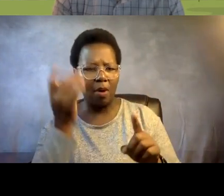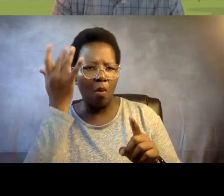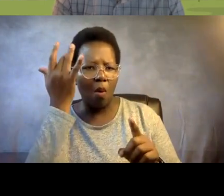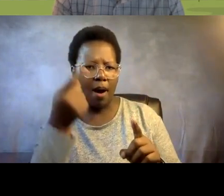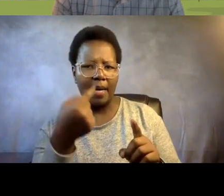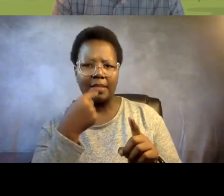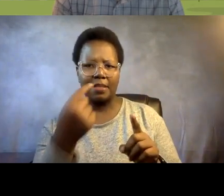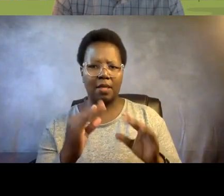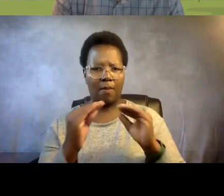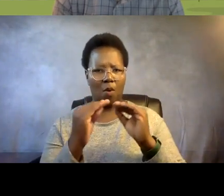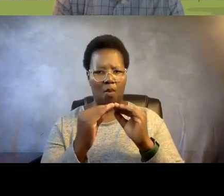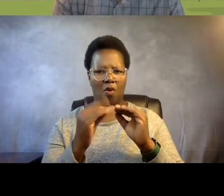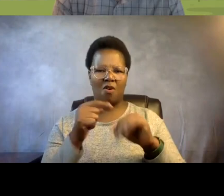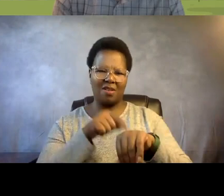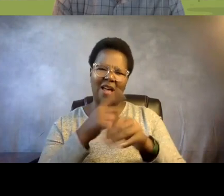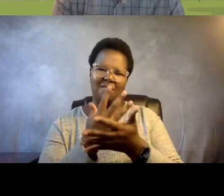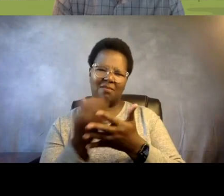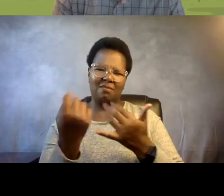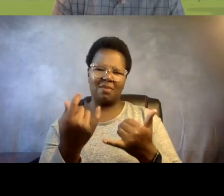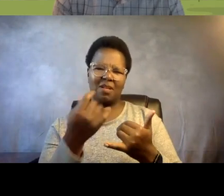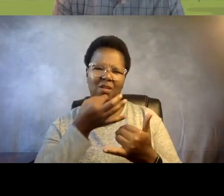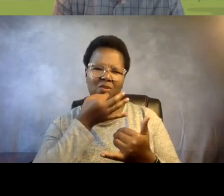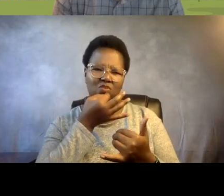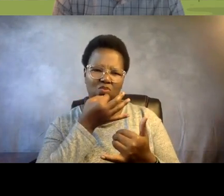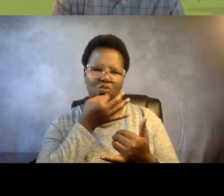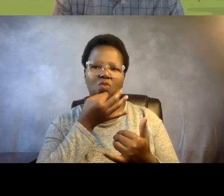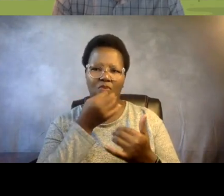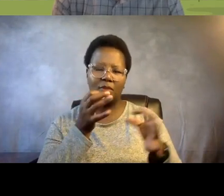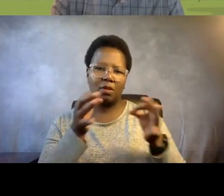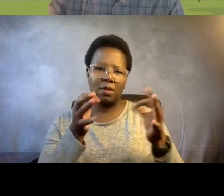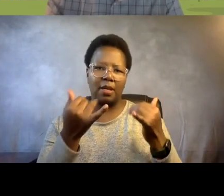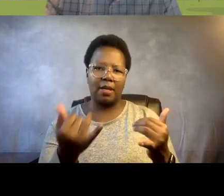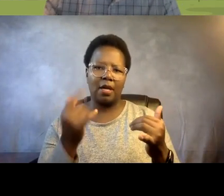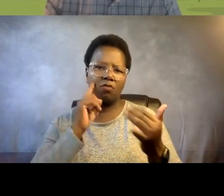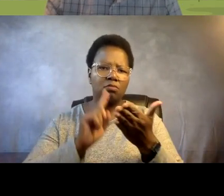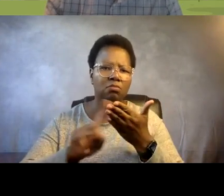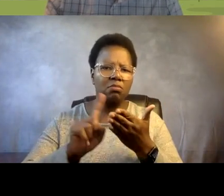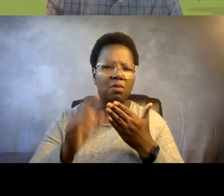you know, sake of how complex it is, but I can always inspect one of these elements. I